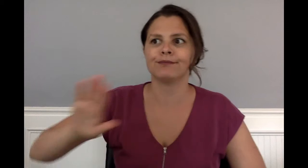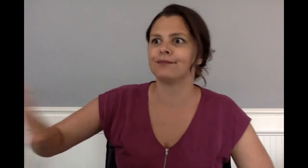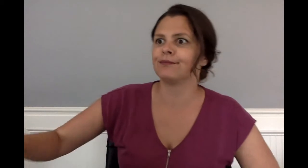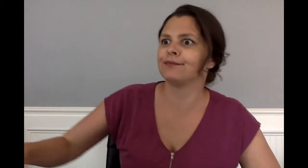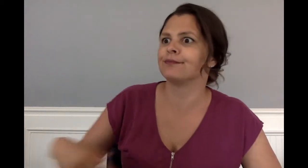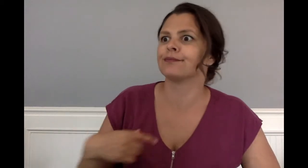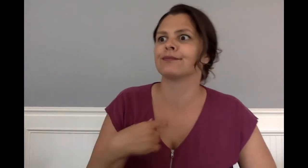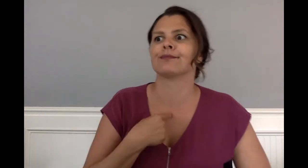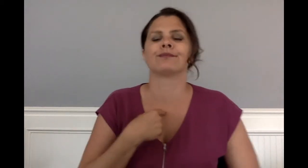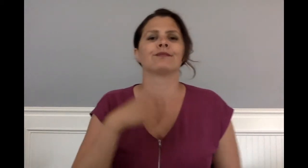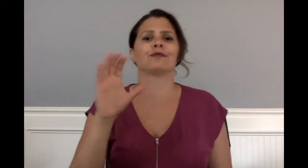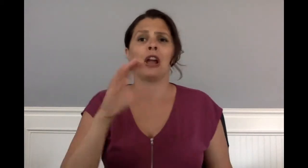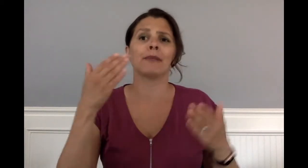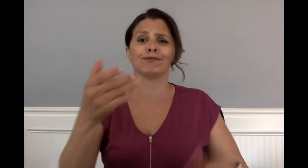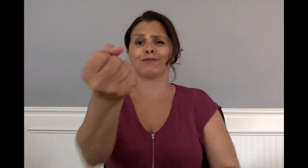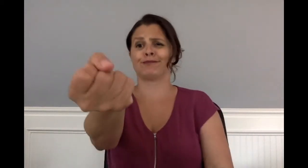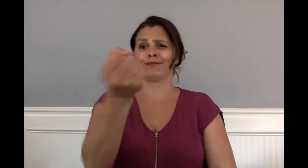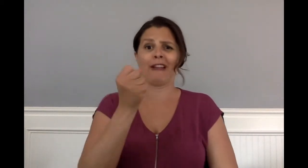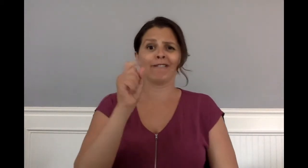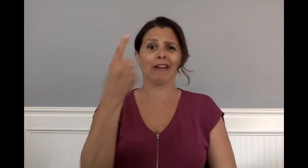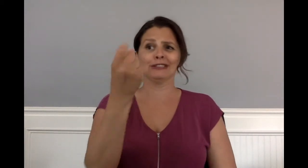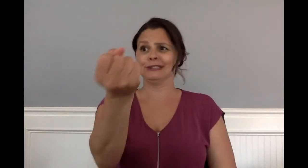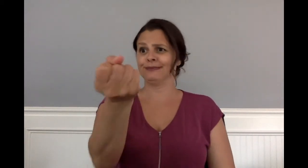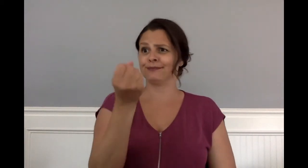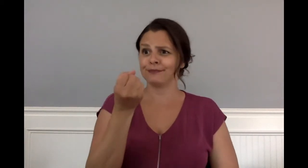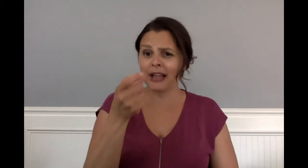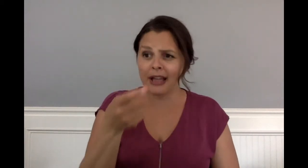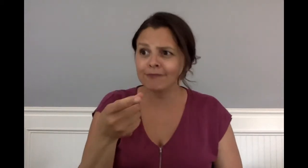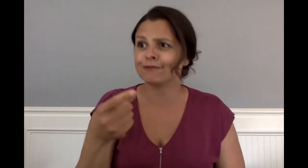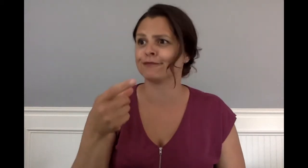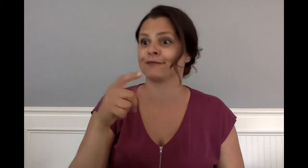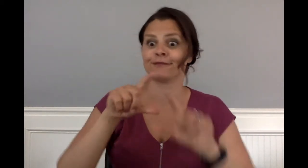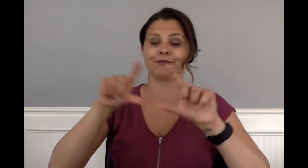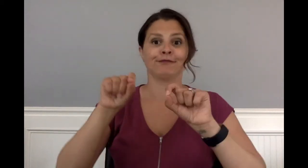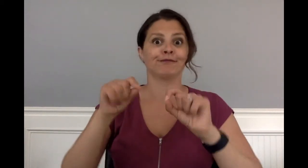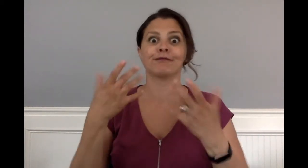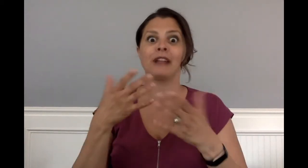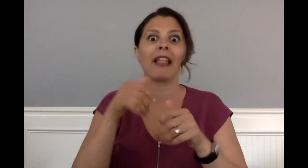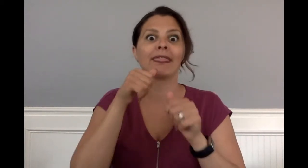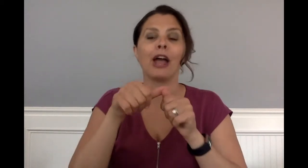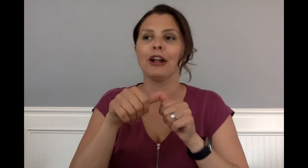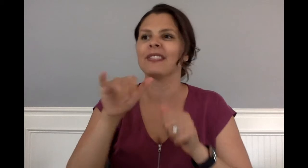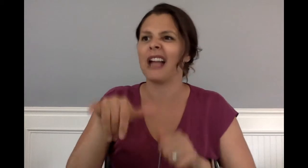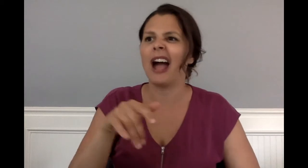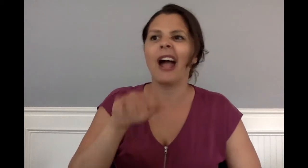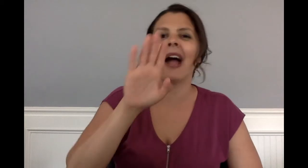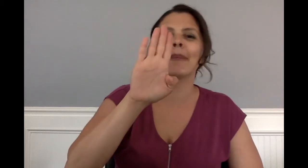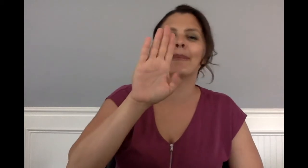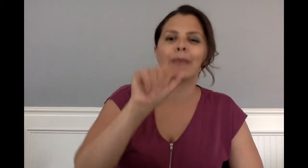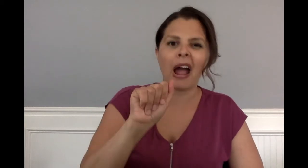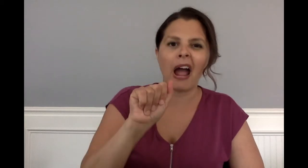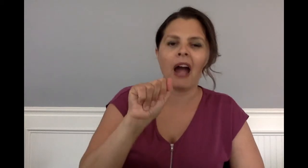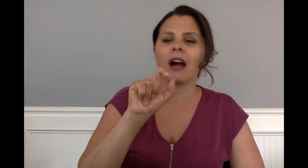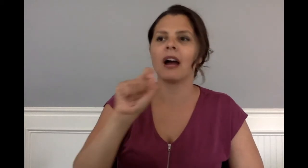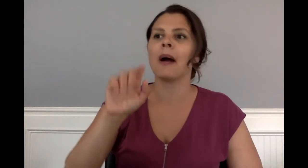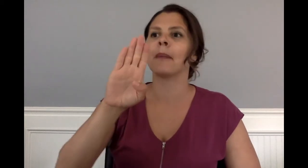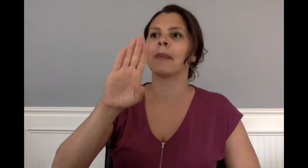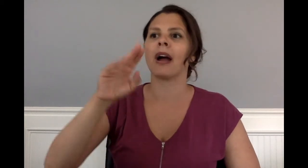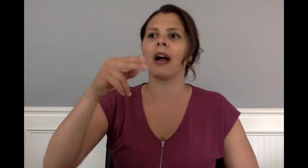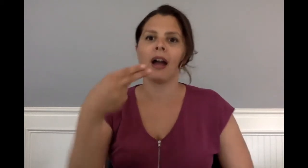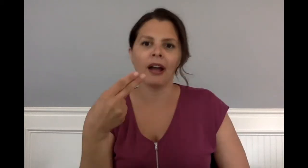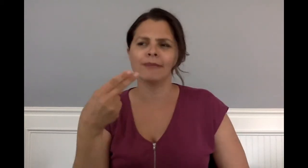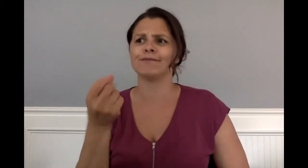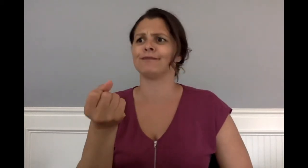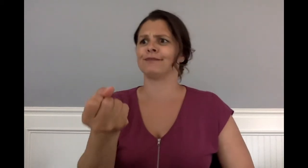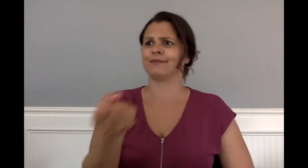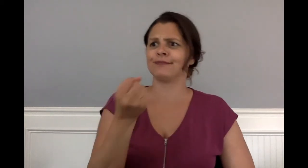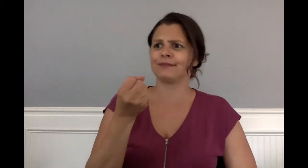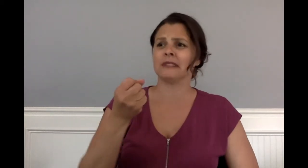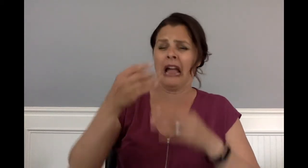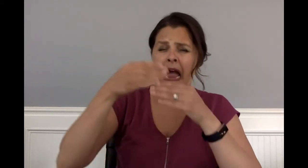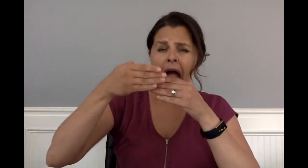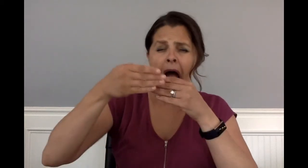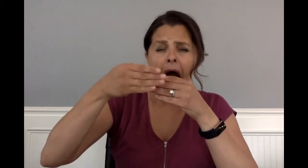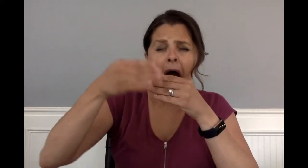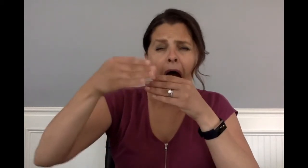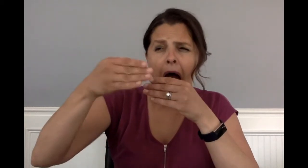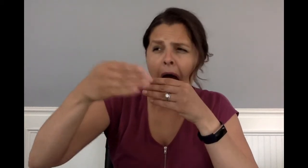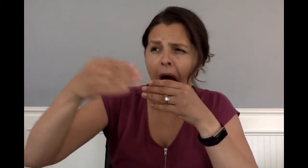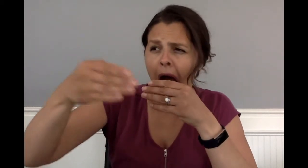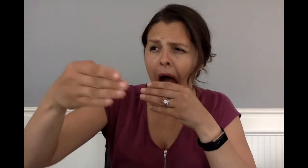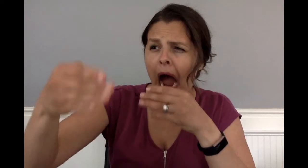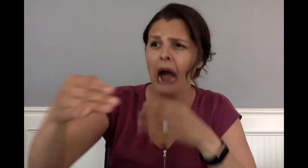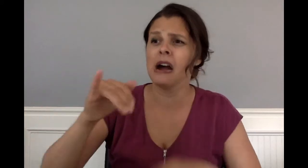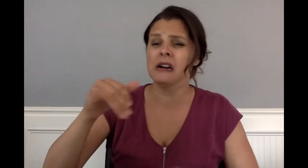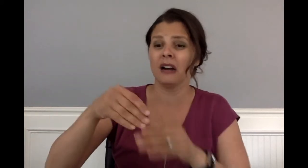He opened one wooden drawer with the letters Ba–Bh on it. The drawer was filled with cards,